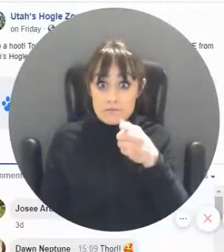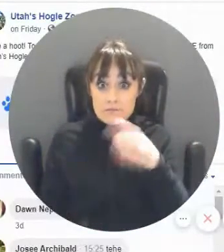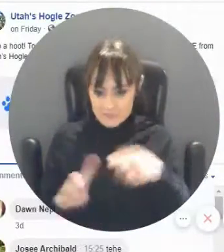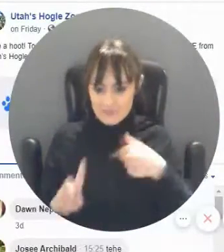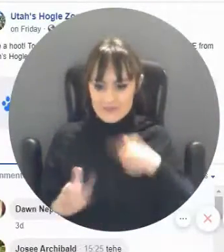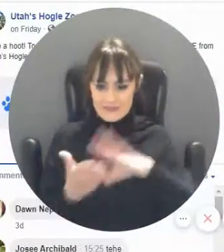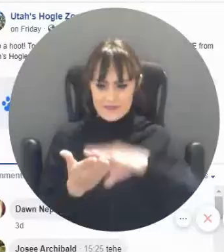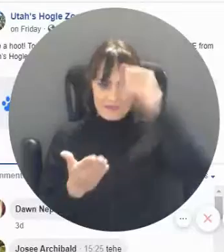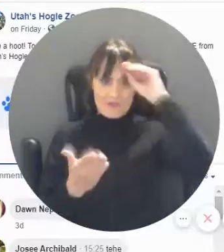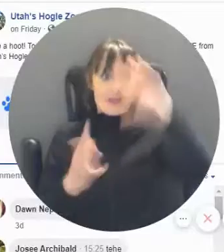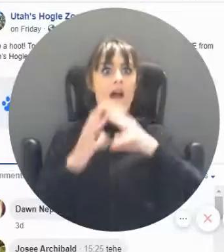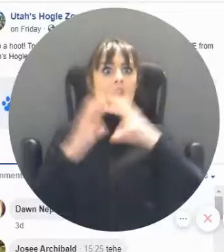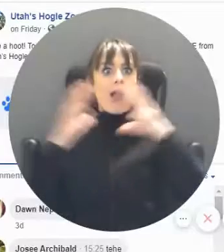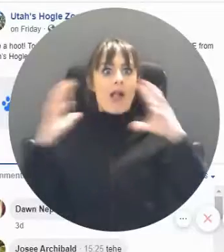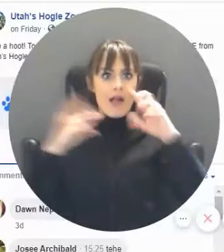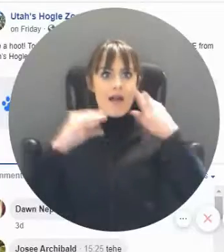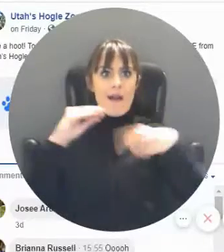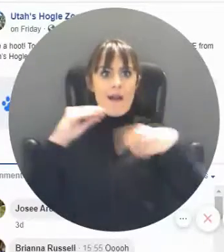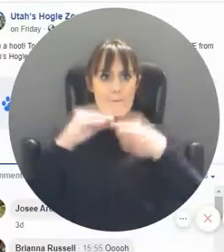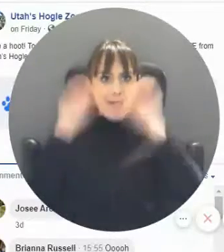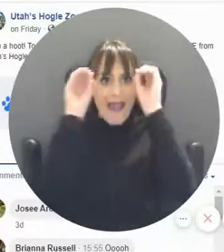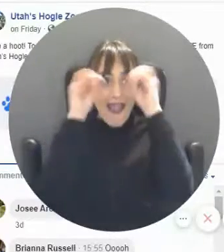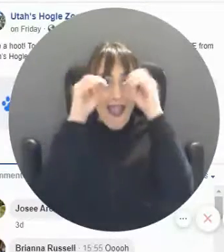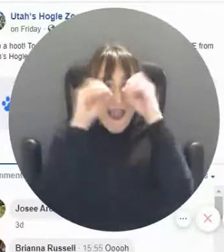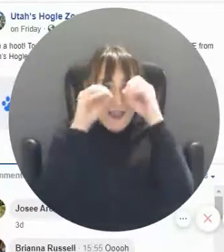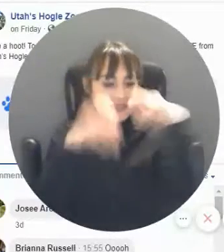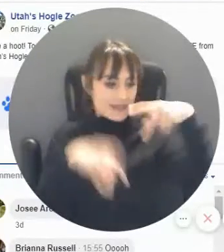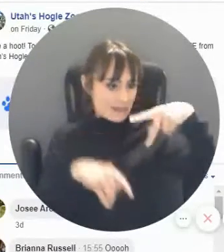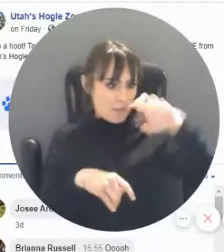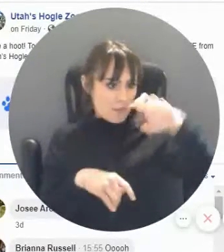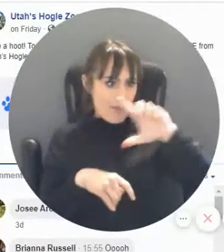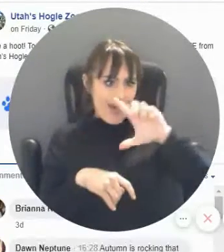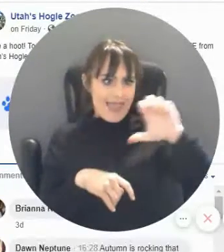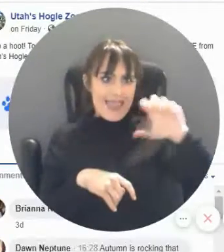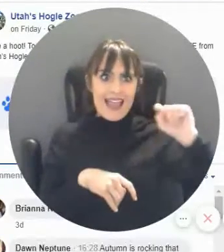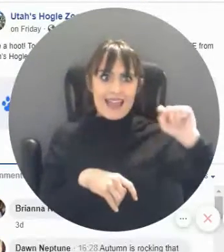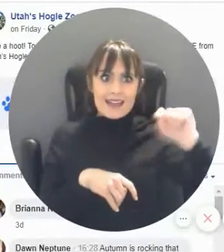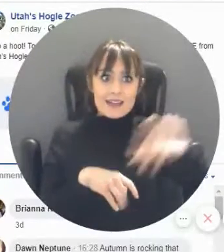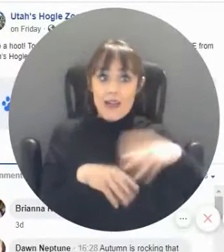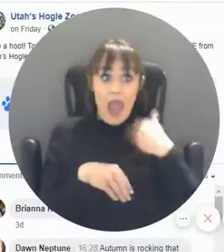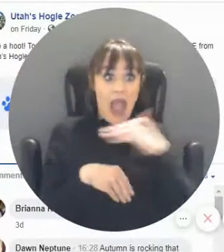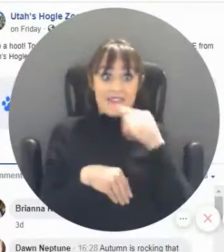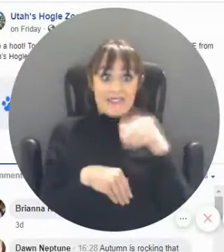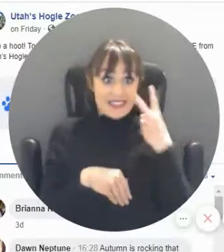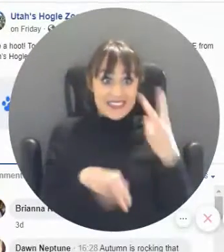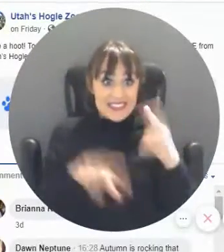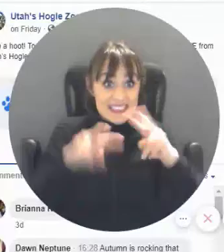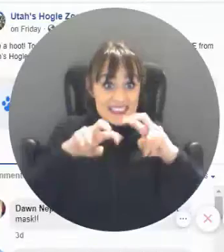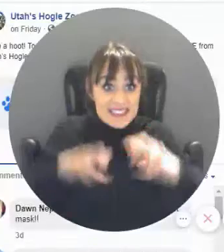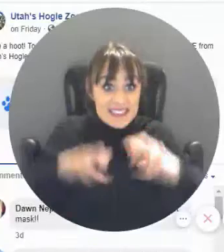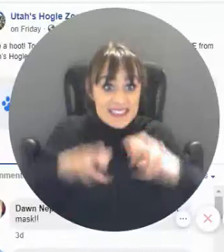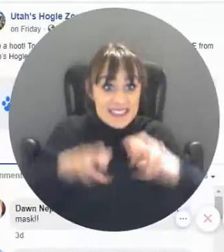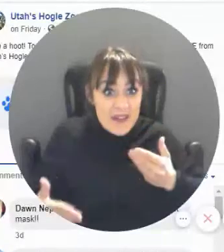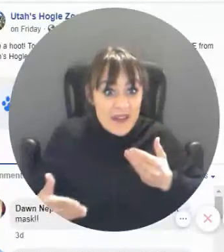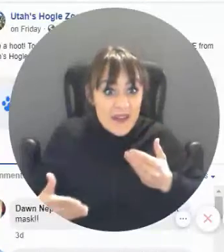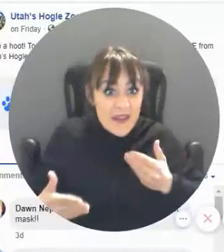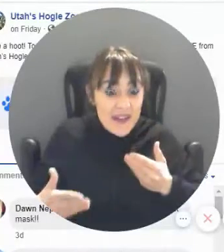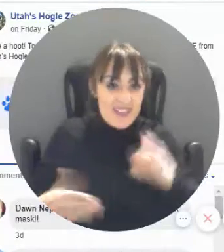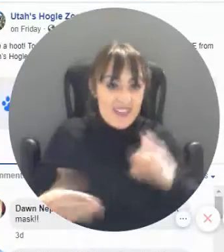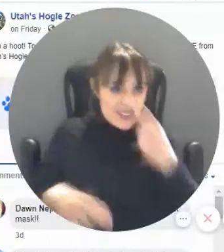About pellets, and dissecting-I've never seen a pellet being dissected. That was fun for me, I hope it was fun for all of you!